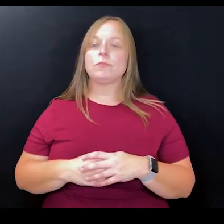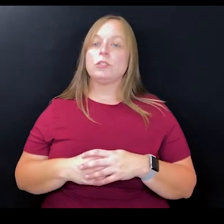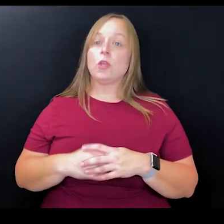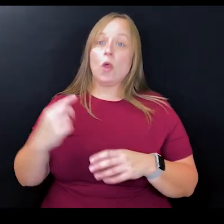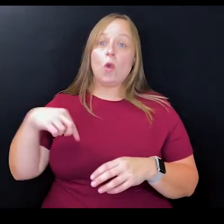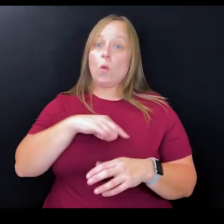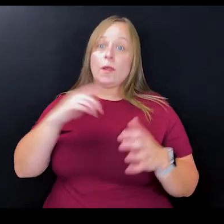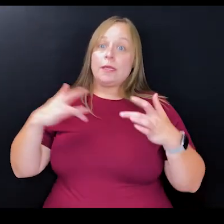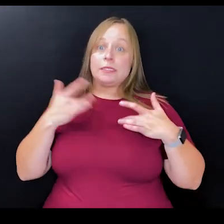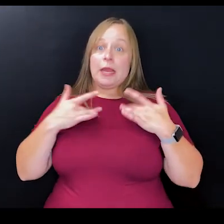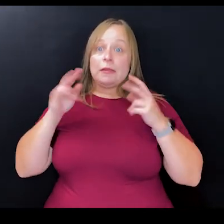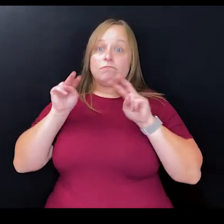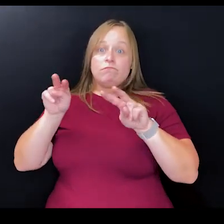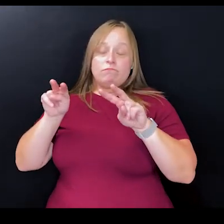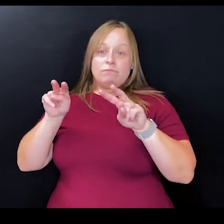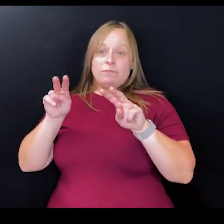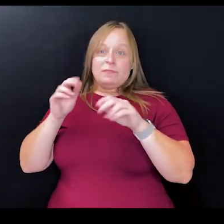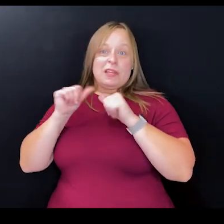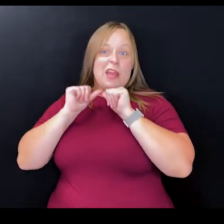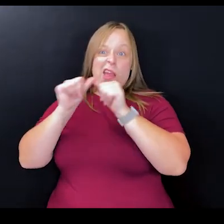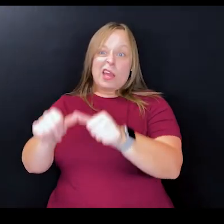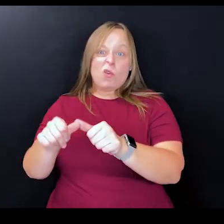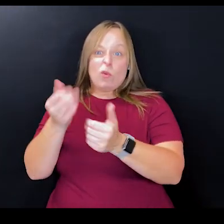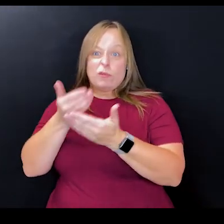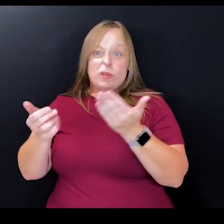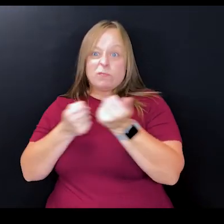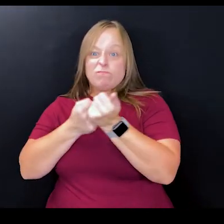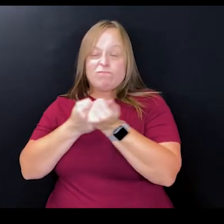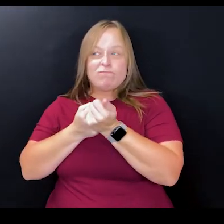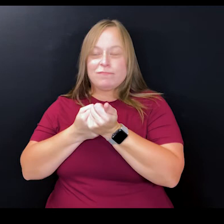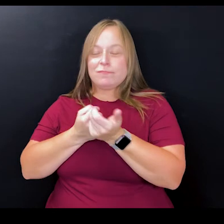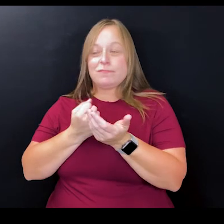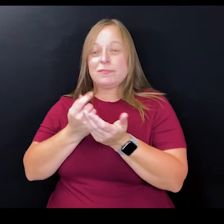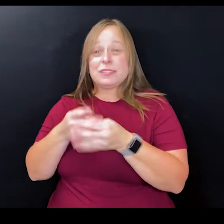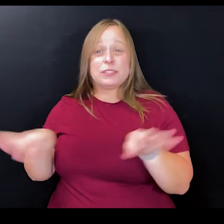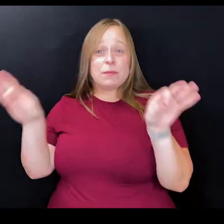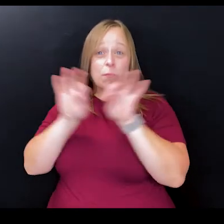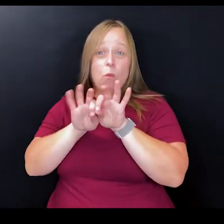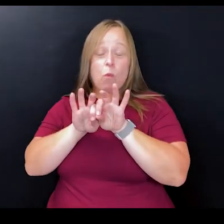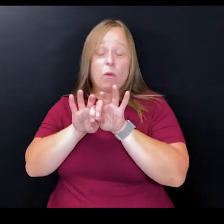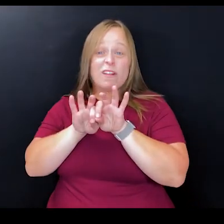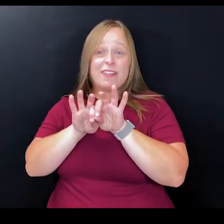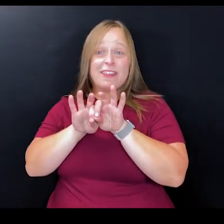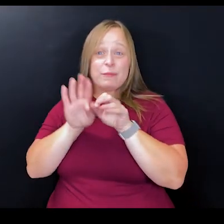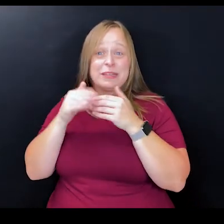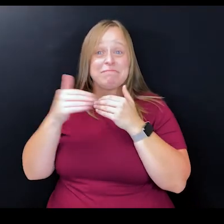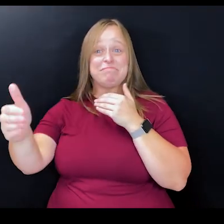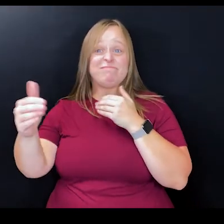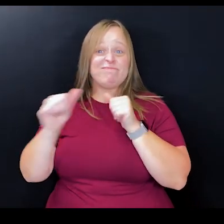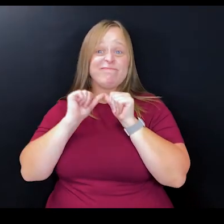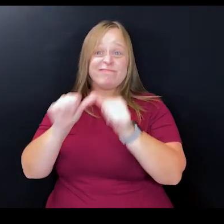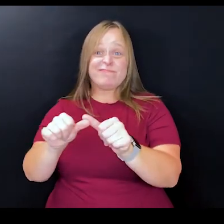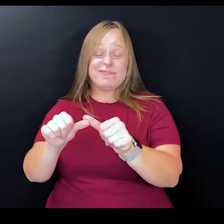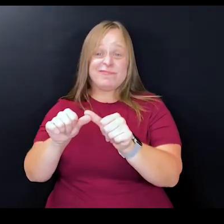So we're really excited to make this an ongoing resource, and it's very important that it is an ongoing resource,